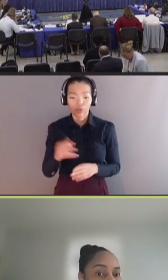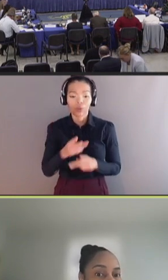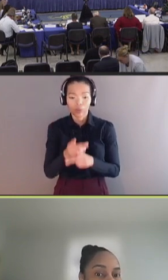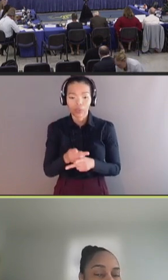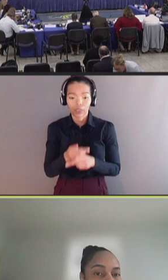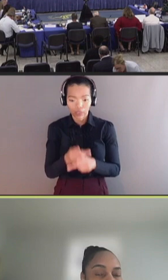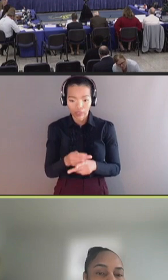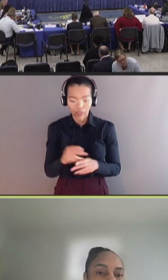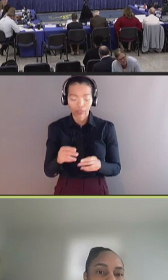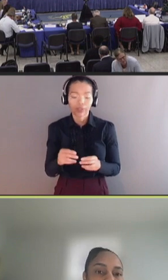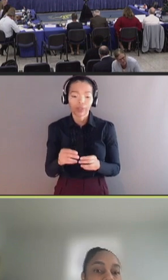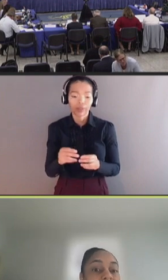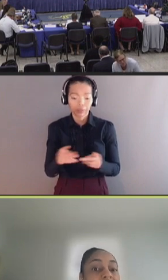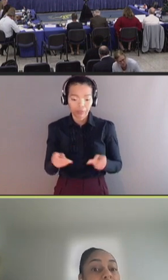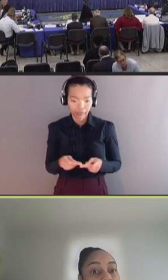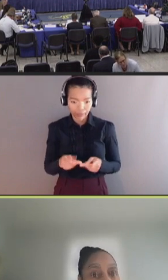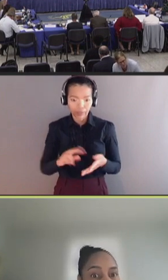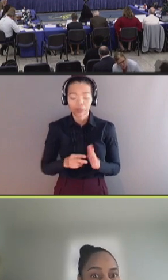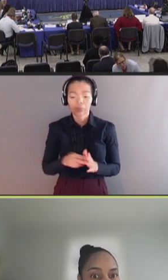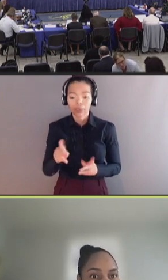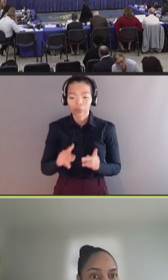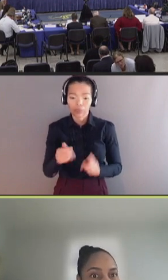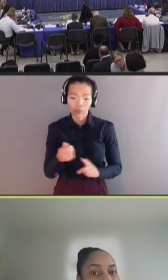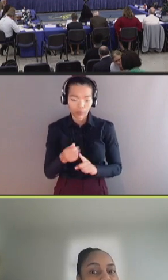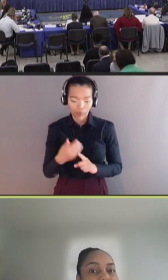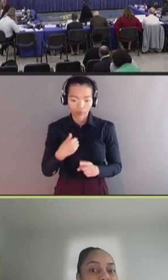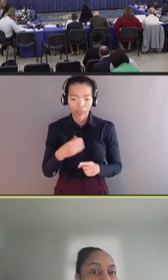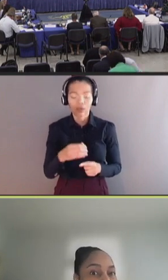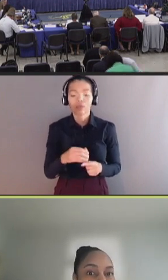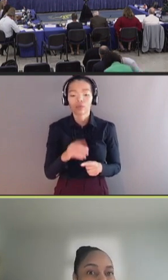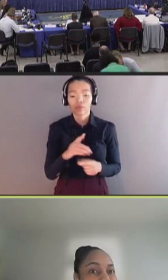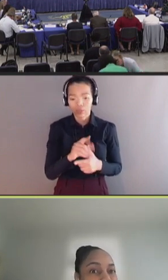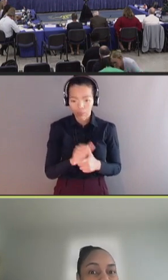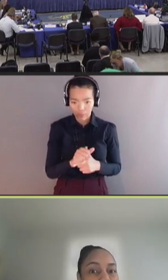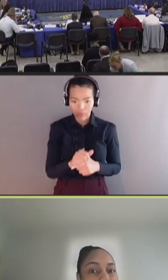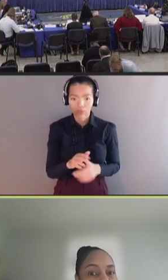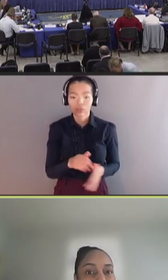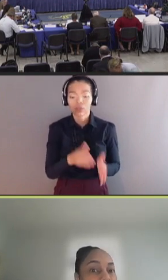with disabilities and health navigators. Who are those folks, you know, as we know,